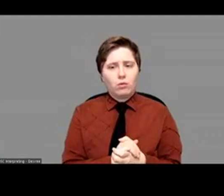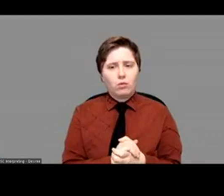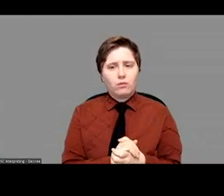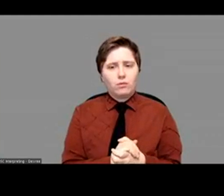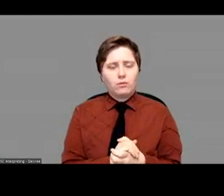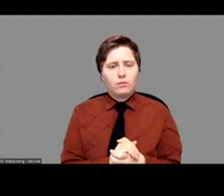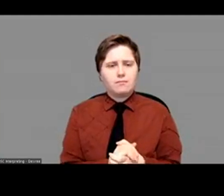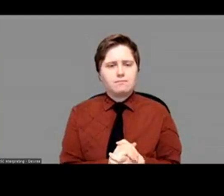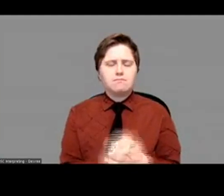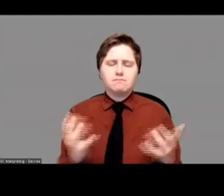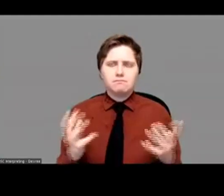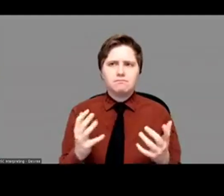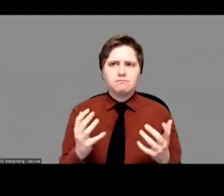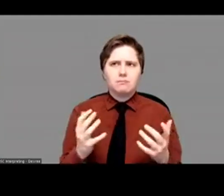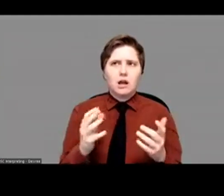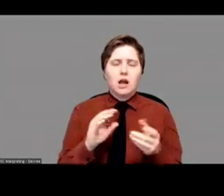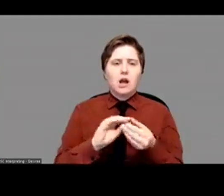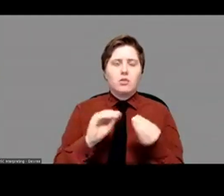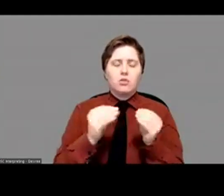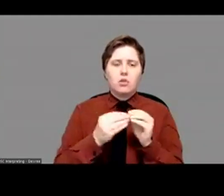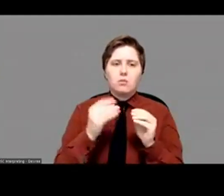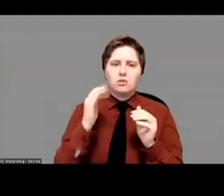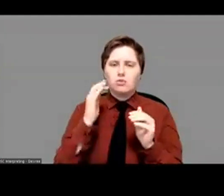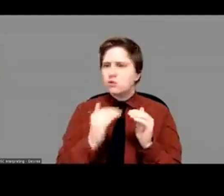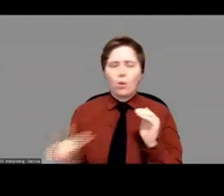However, this the numbers are so overwhelming.